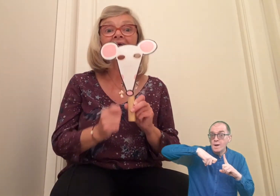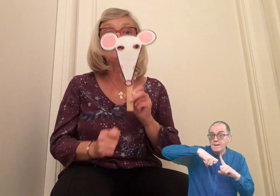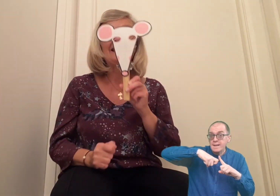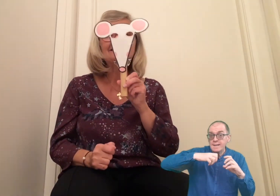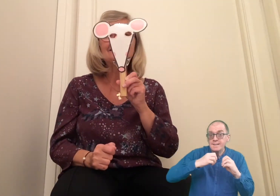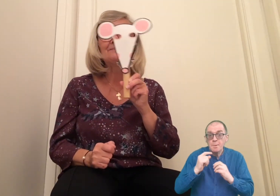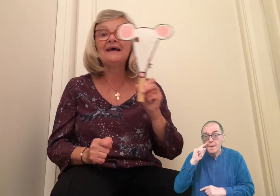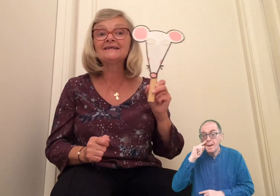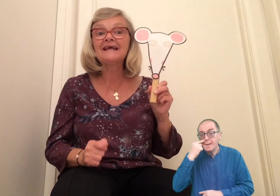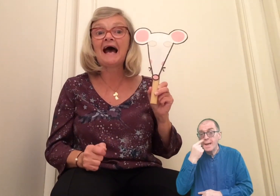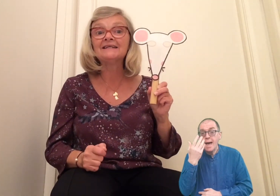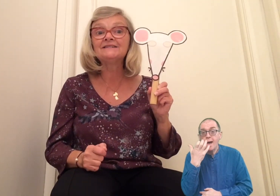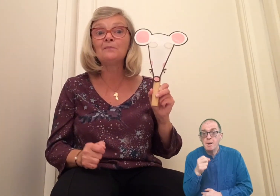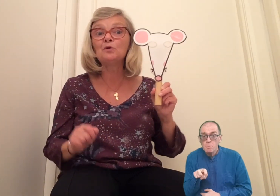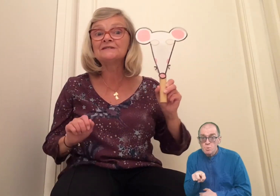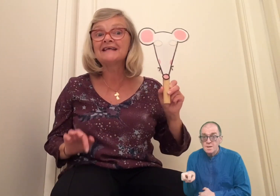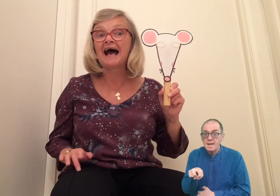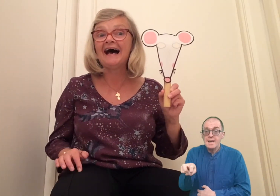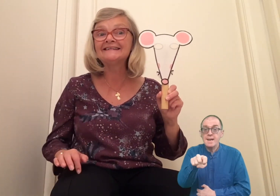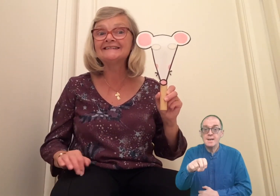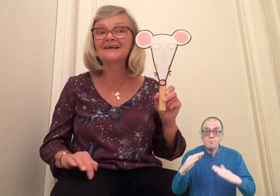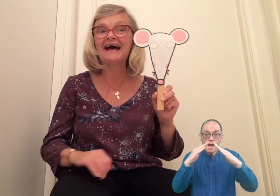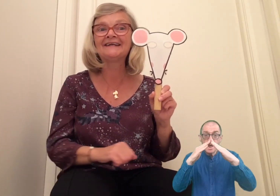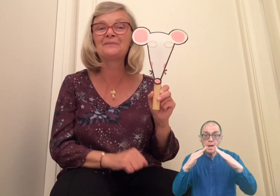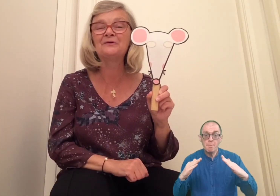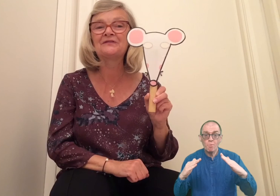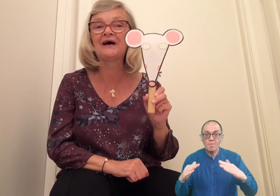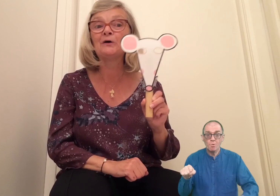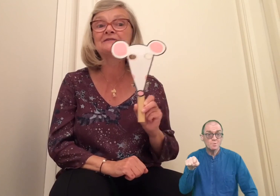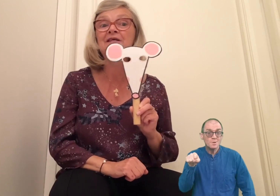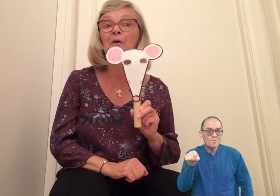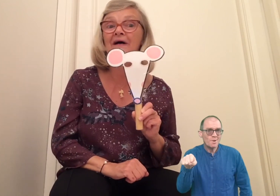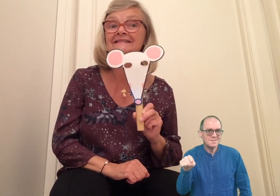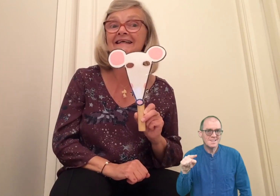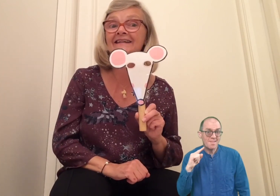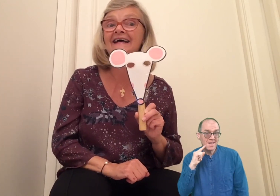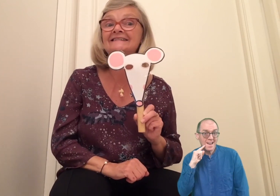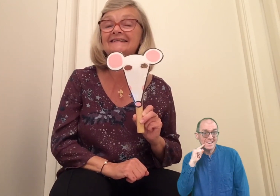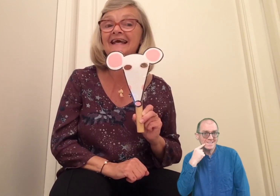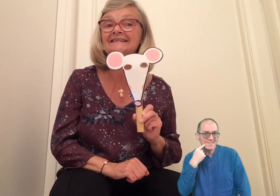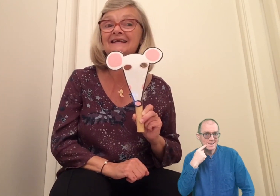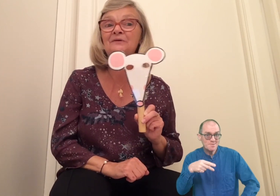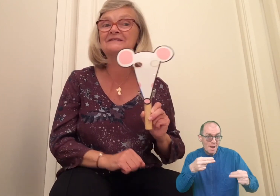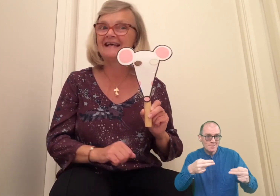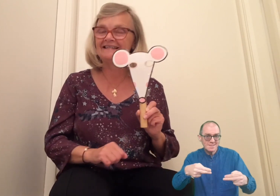Katie Bairdie had a moose, And it ran aboot the hoose, Wasnae that a dainty moose?